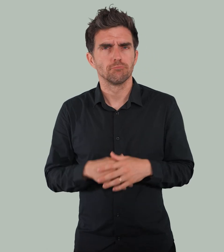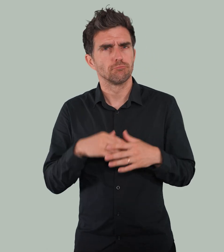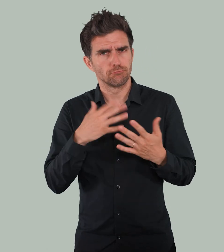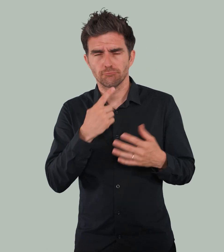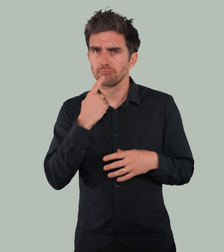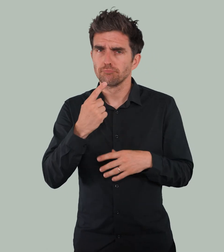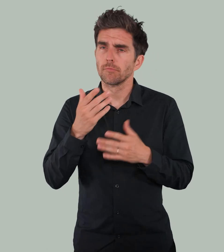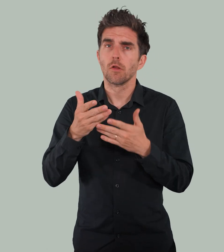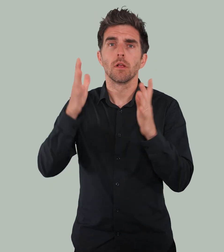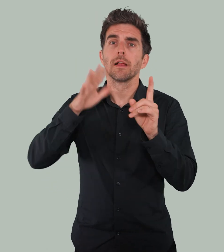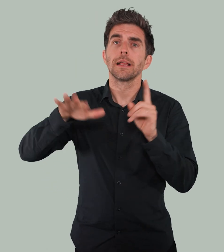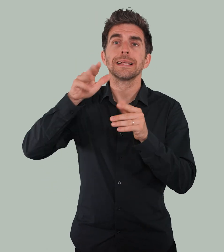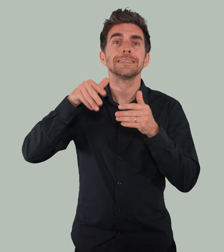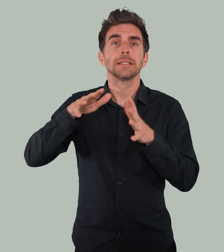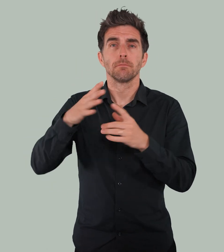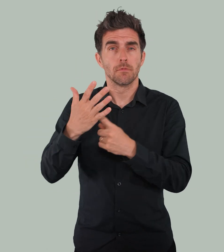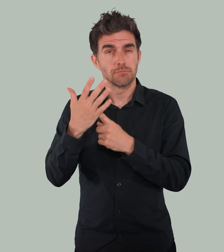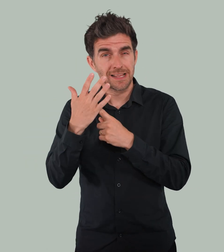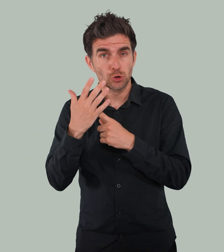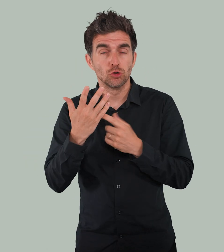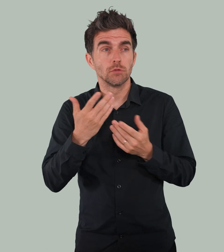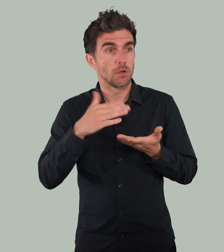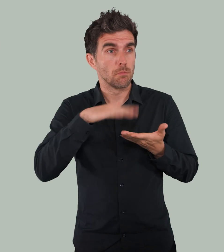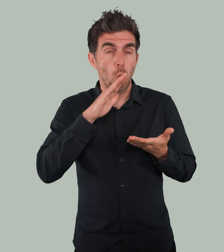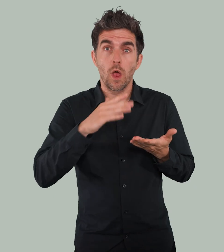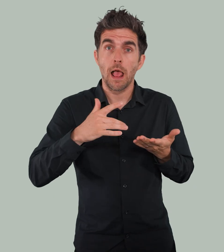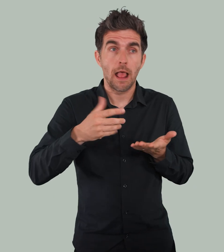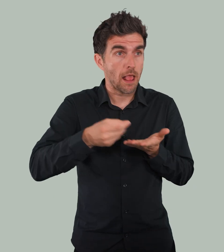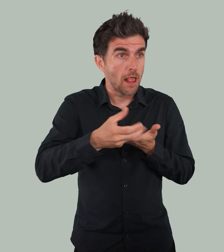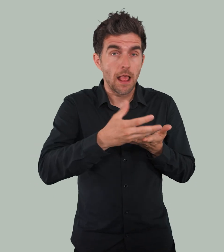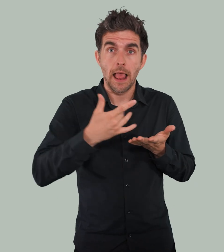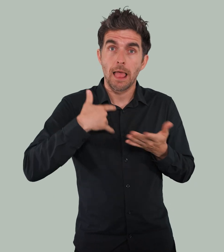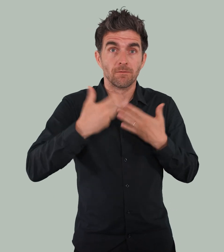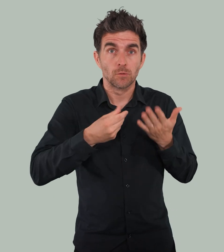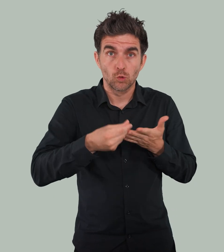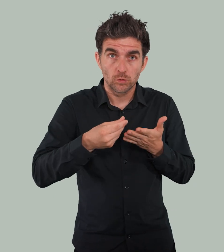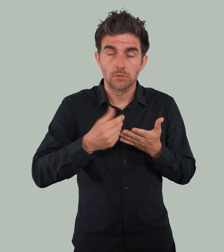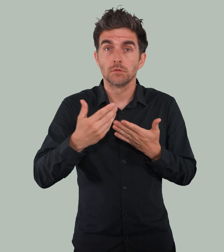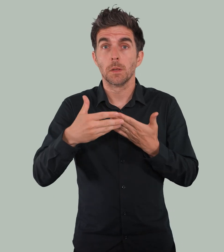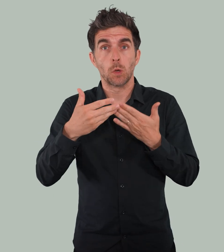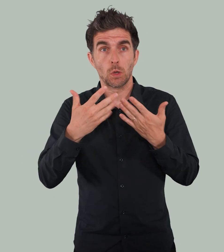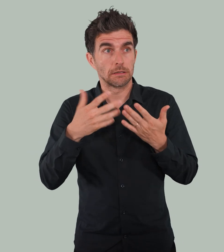Also report wider system pressures, including rising living costs, increased